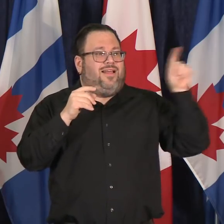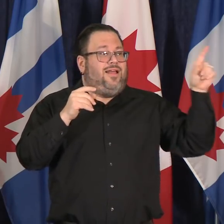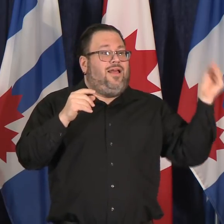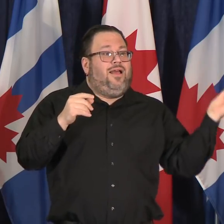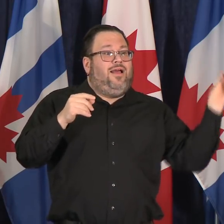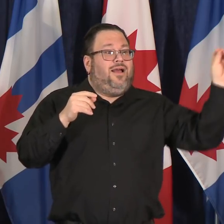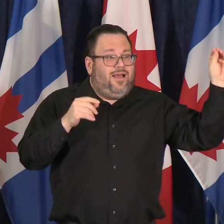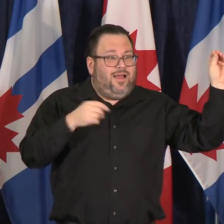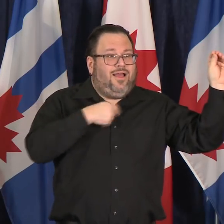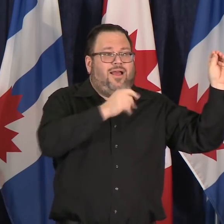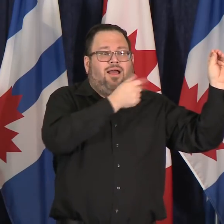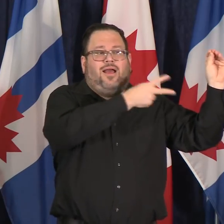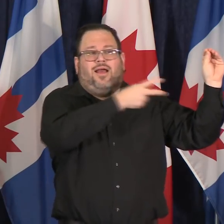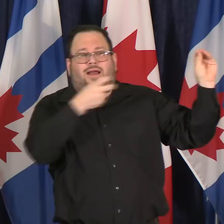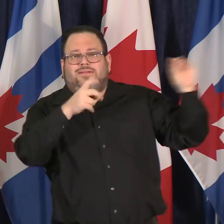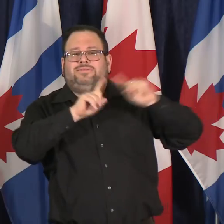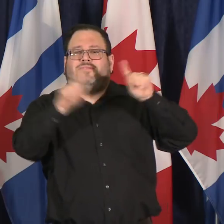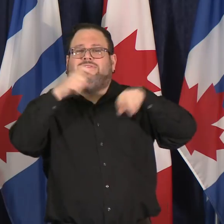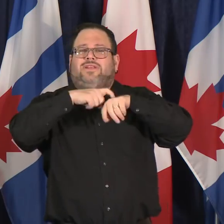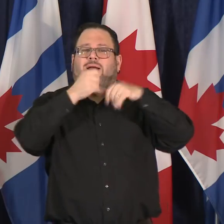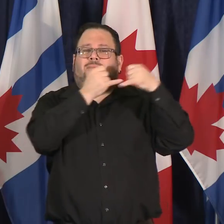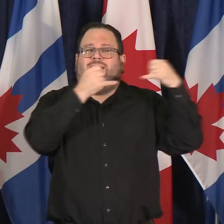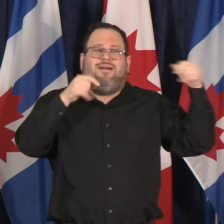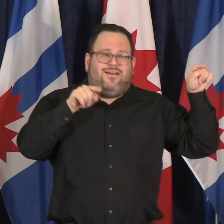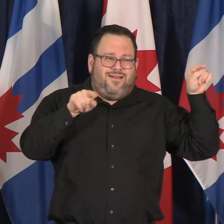quite different from when they actually go into the provincial system and when